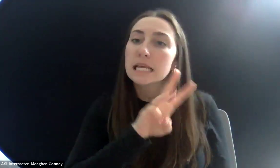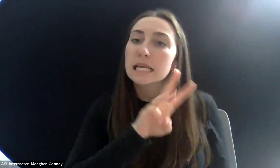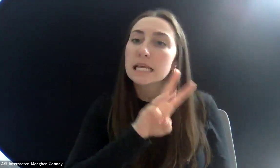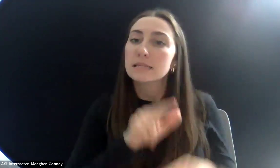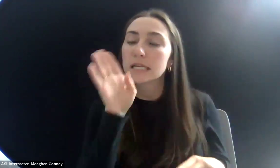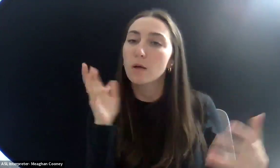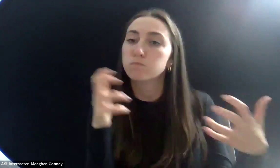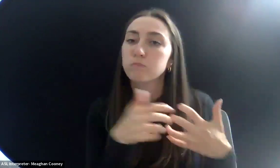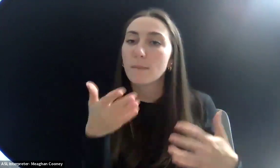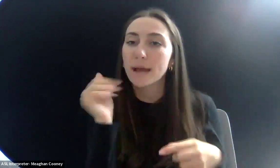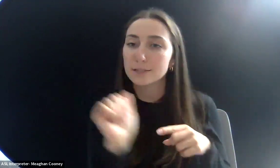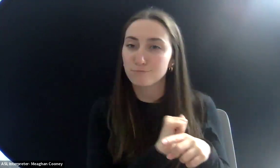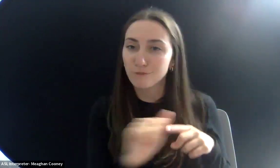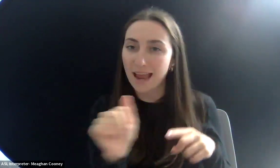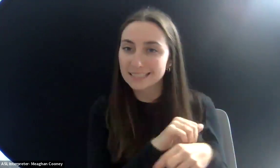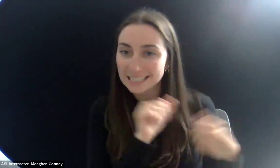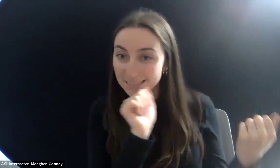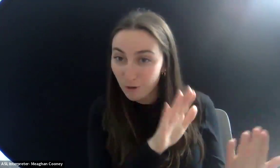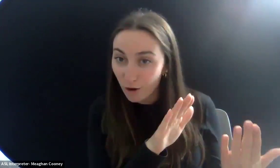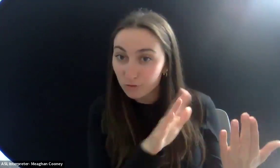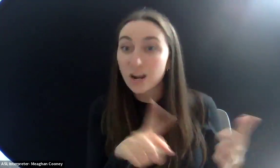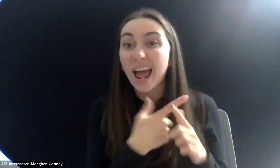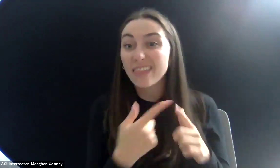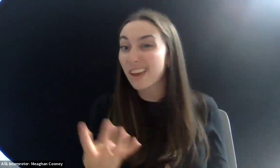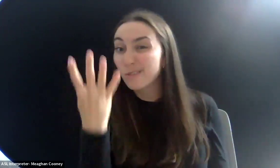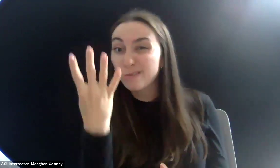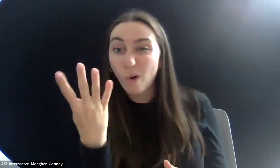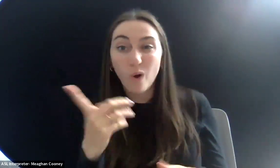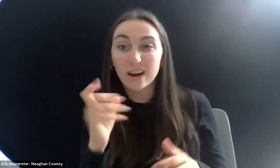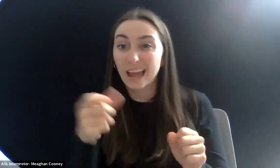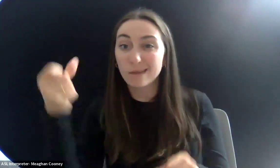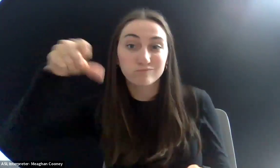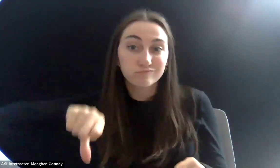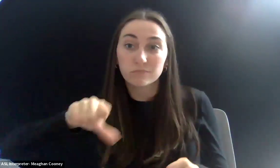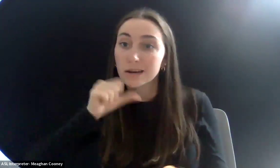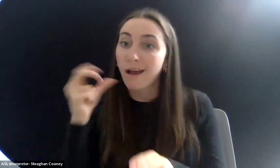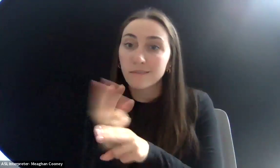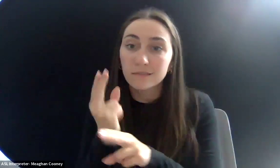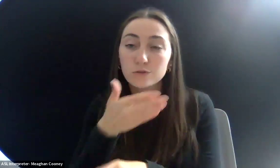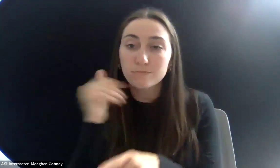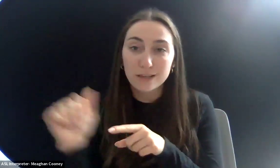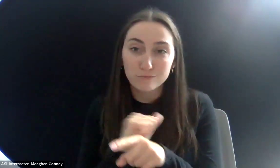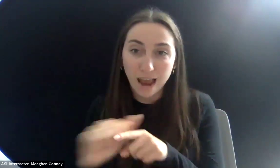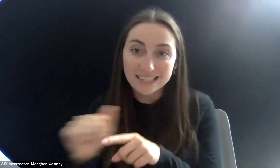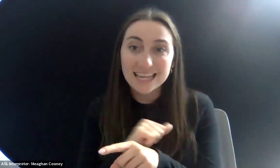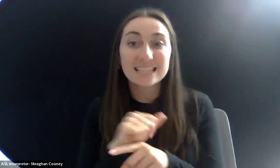appropriate for each of those buildings and then they kind of get their finish their review and then the other buildings you